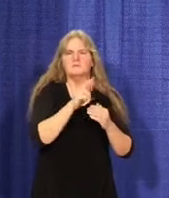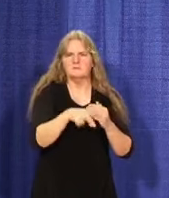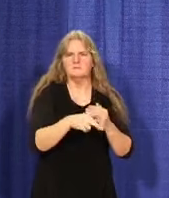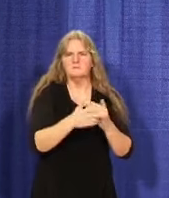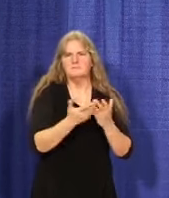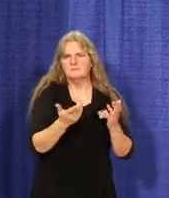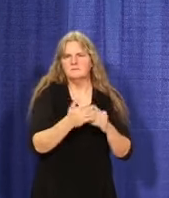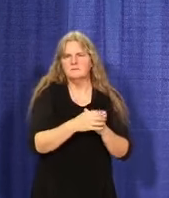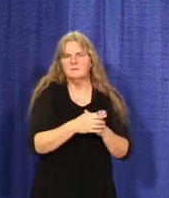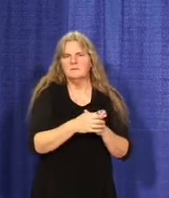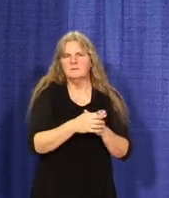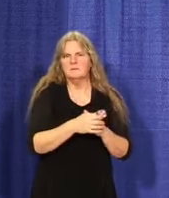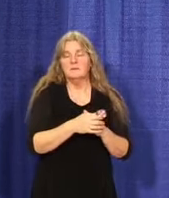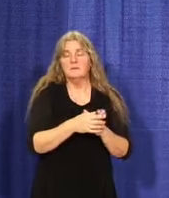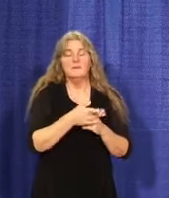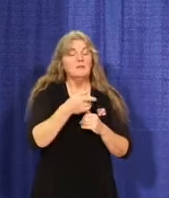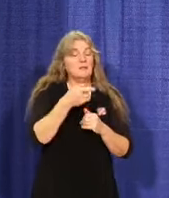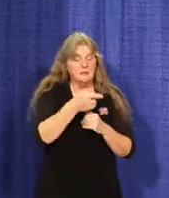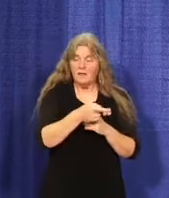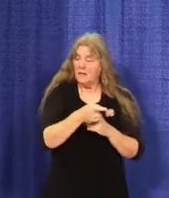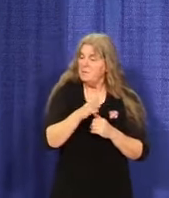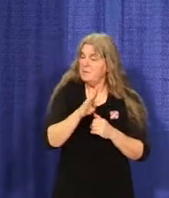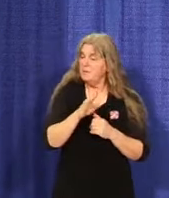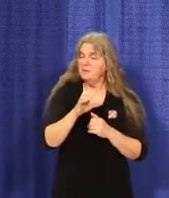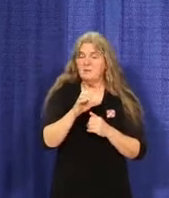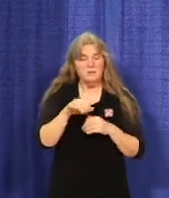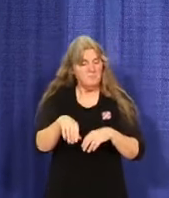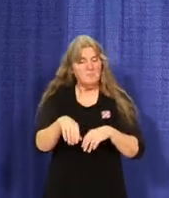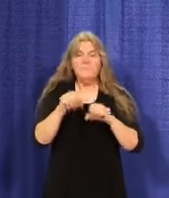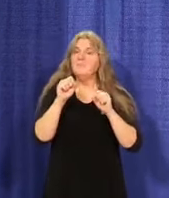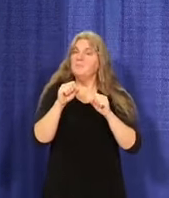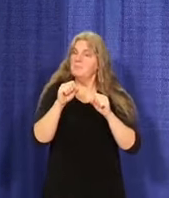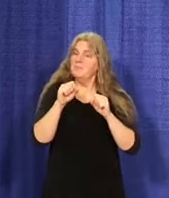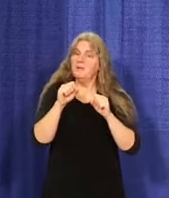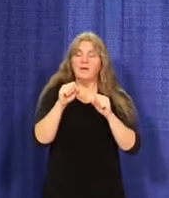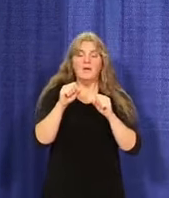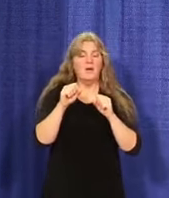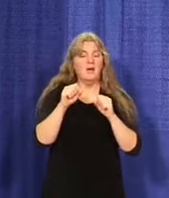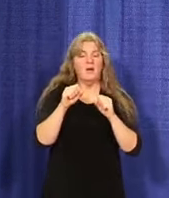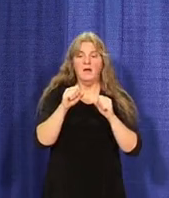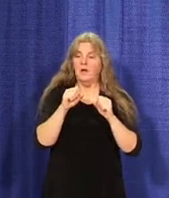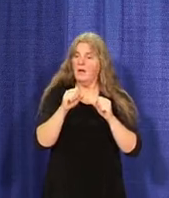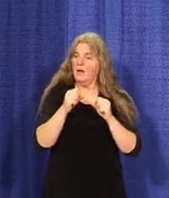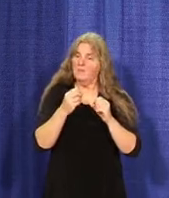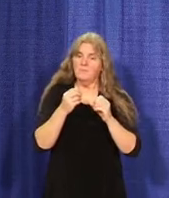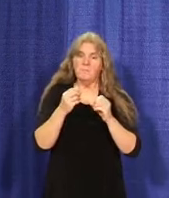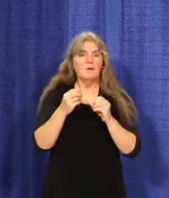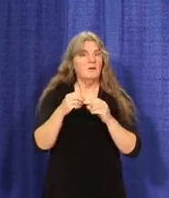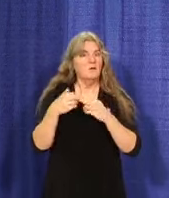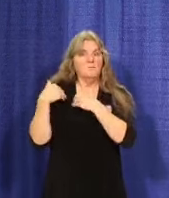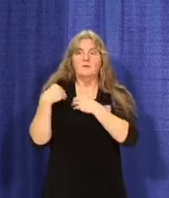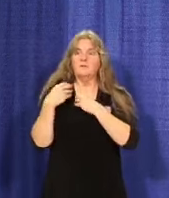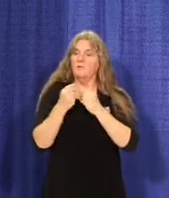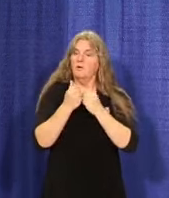us in the spring and many of those were about interfaces in sheer demand on relatively low